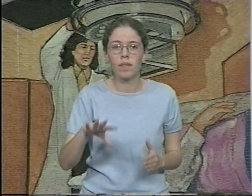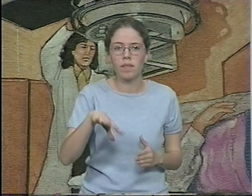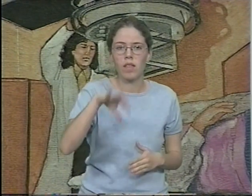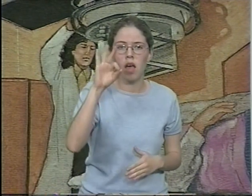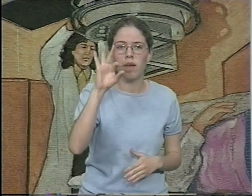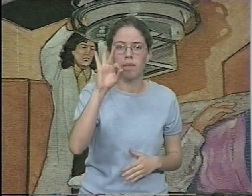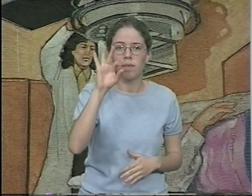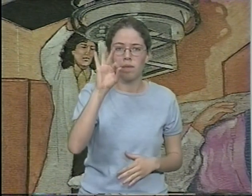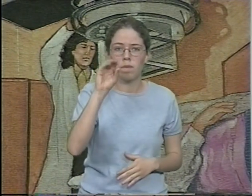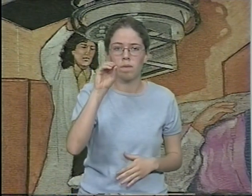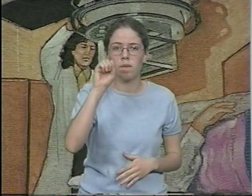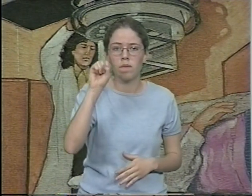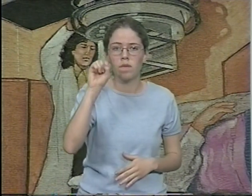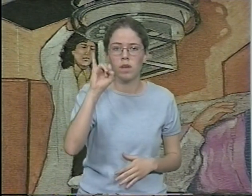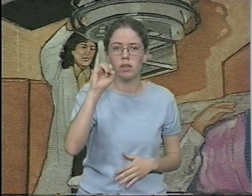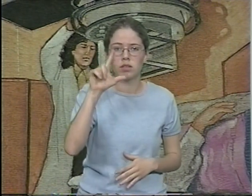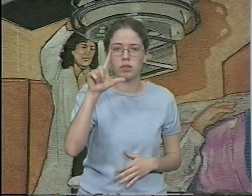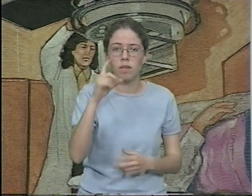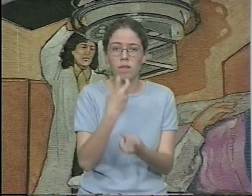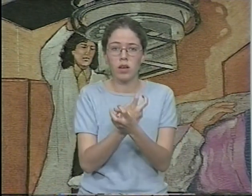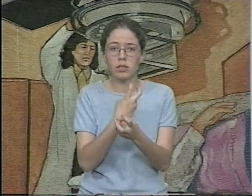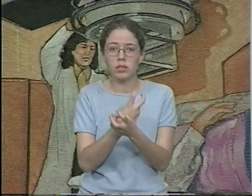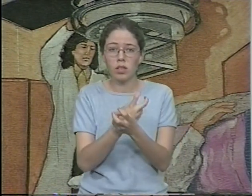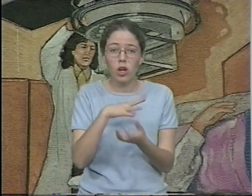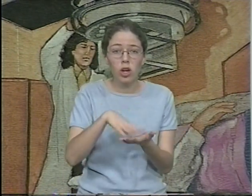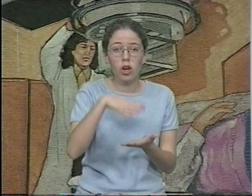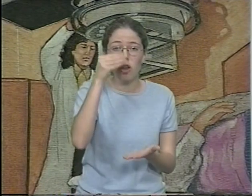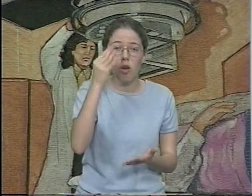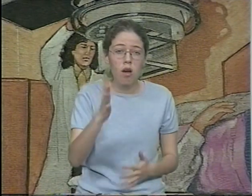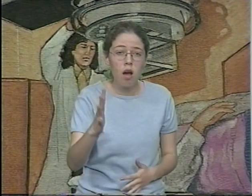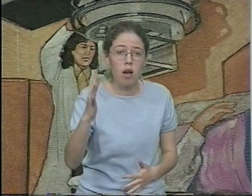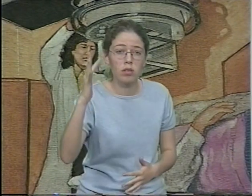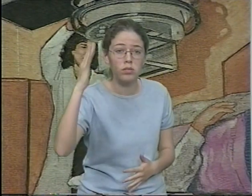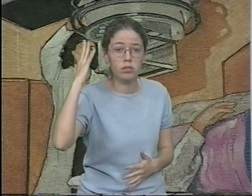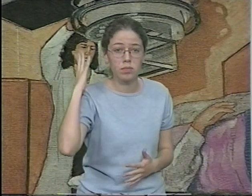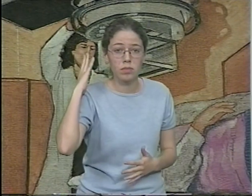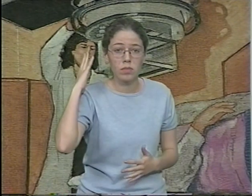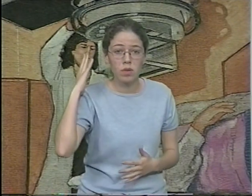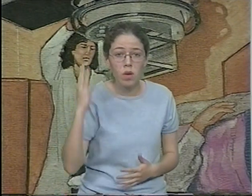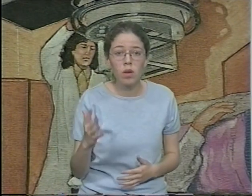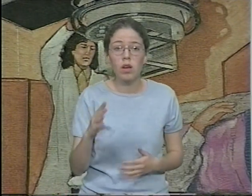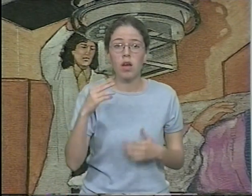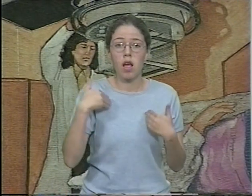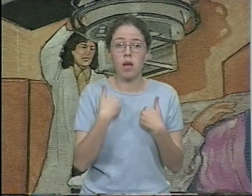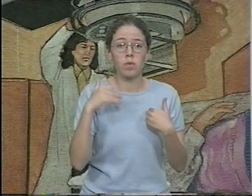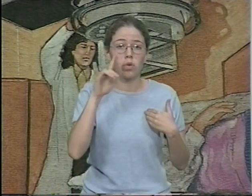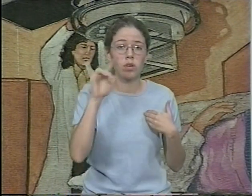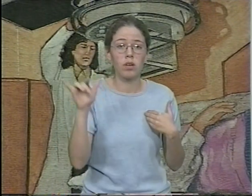Scientists study fossils to learn how ancient animals looked and lived.